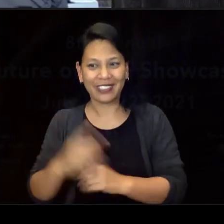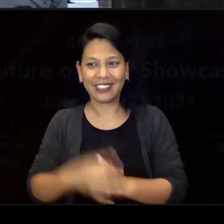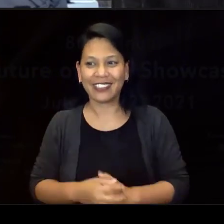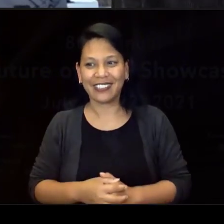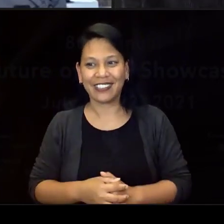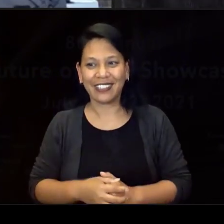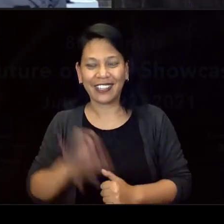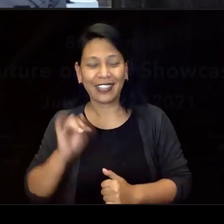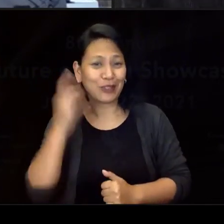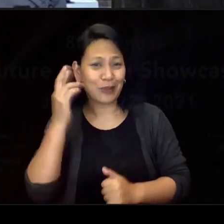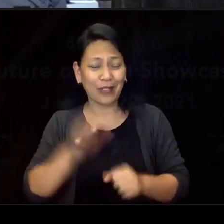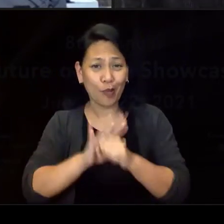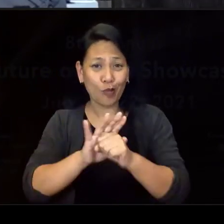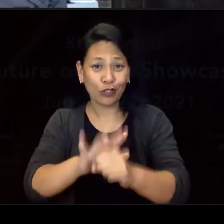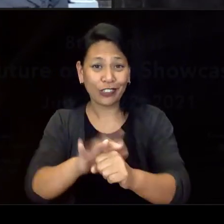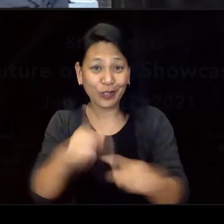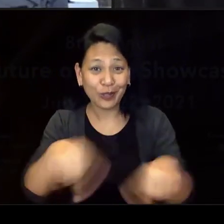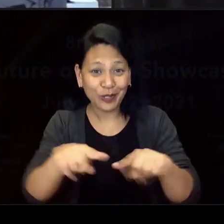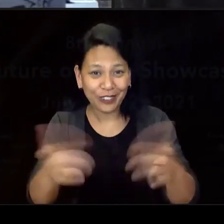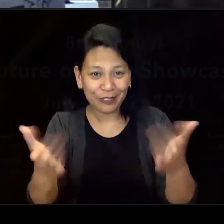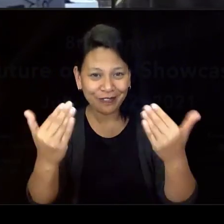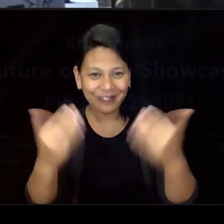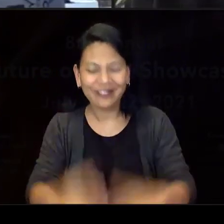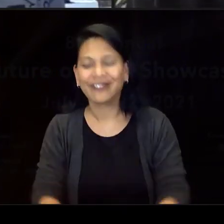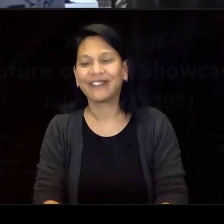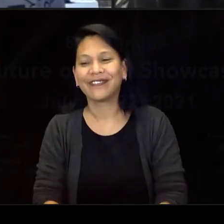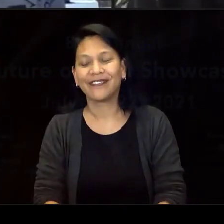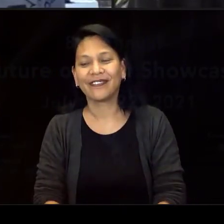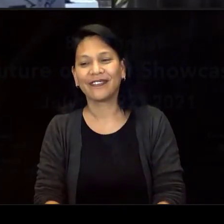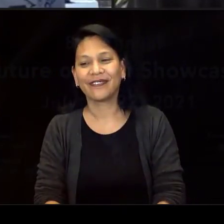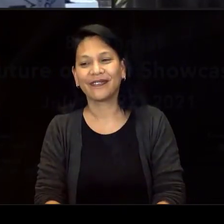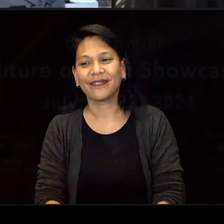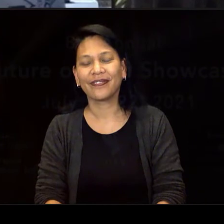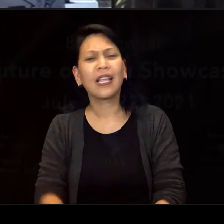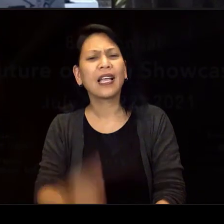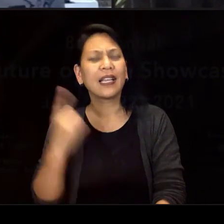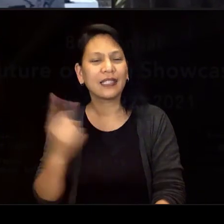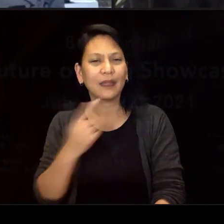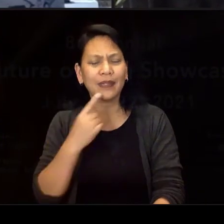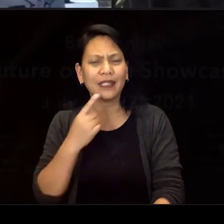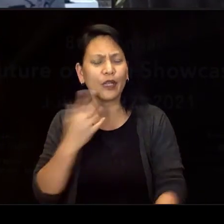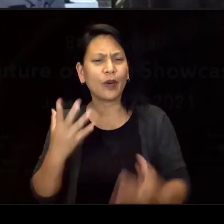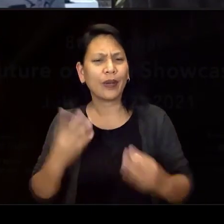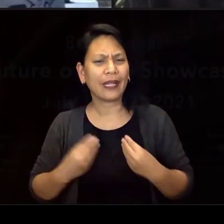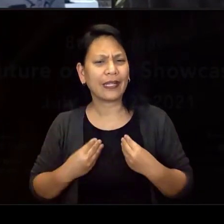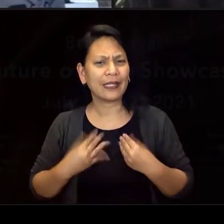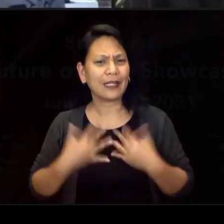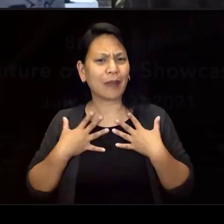This is what happens when you push people y'all so, um, somebody asks: What inspired you all to get involved in